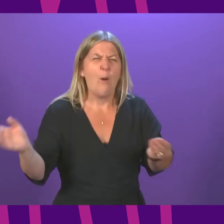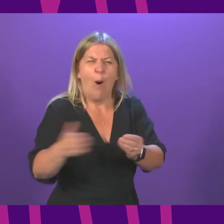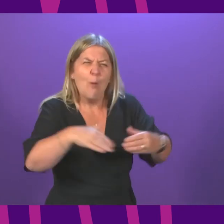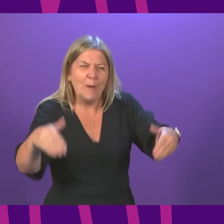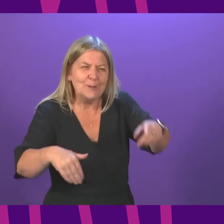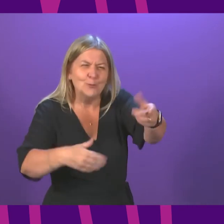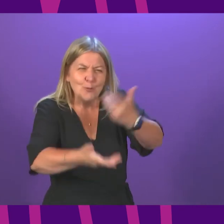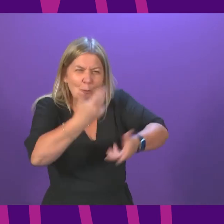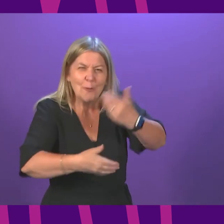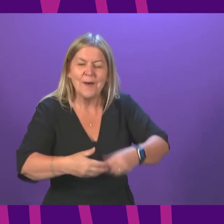is too late for that.